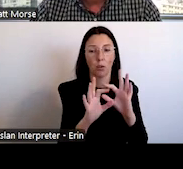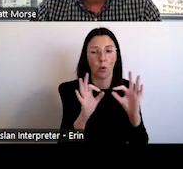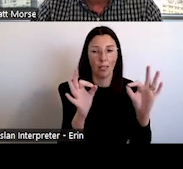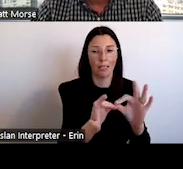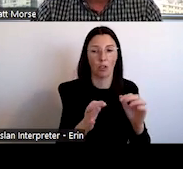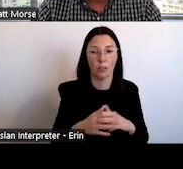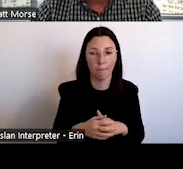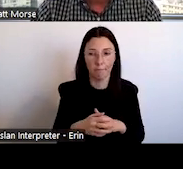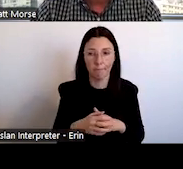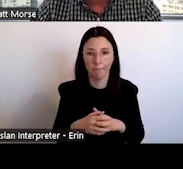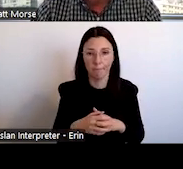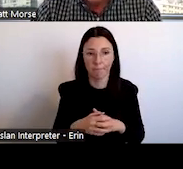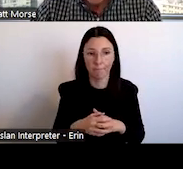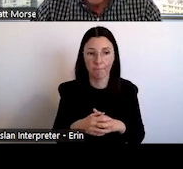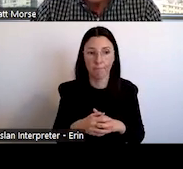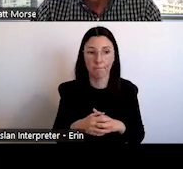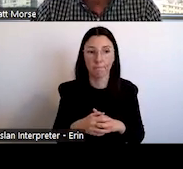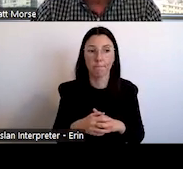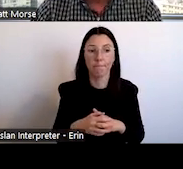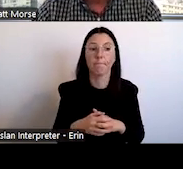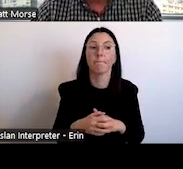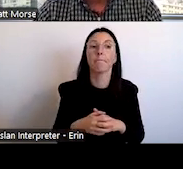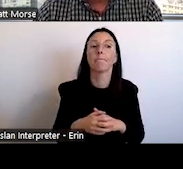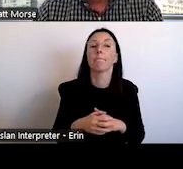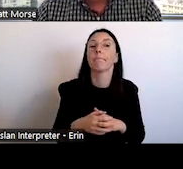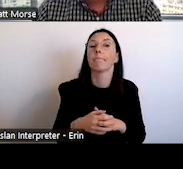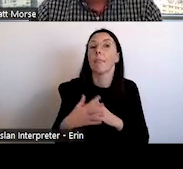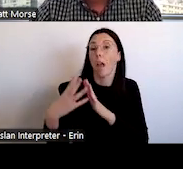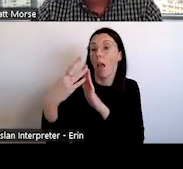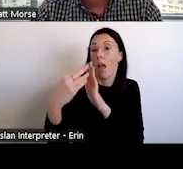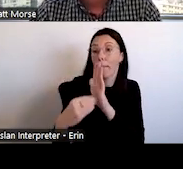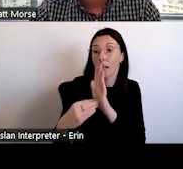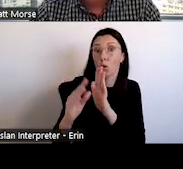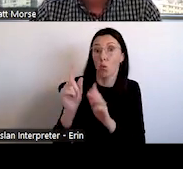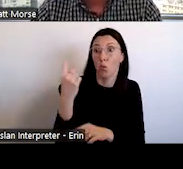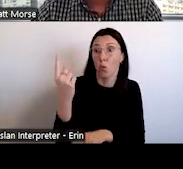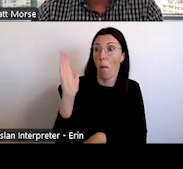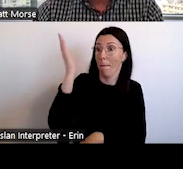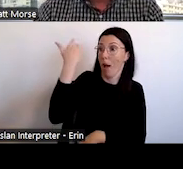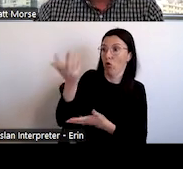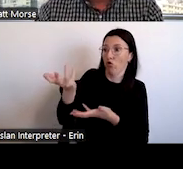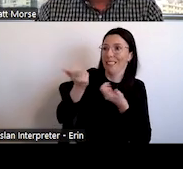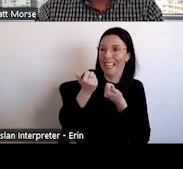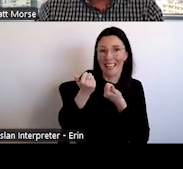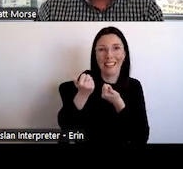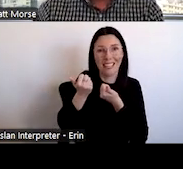We will not accept applications from recipients of the previous year of Plus1 so if your organisation